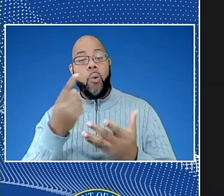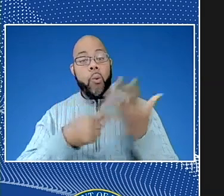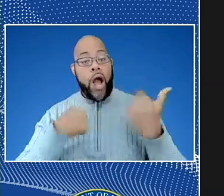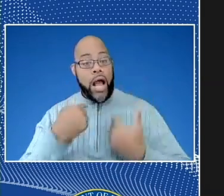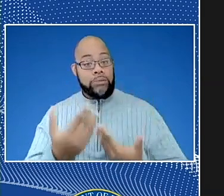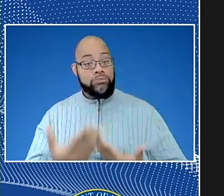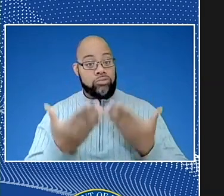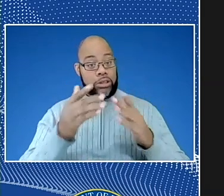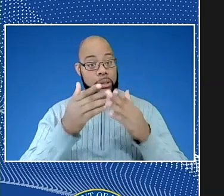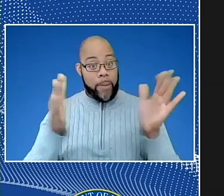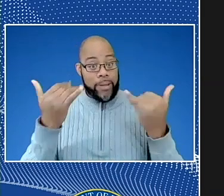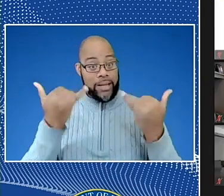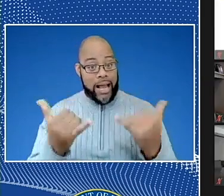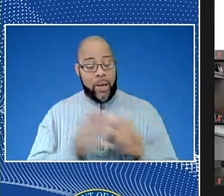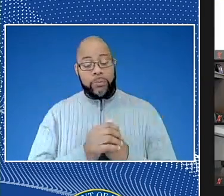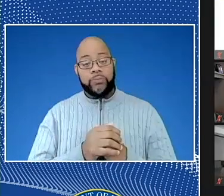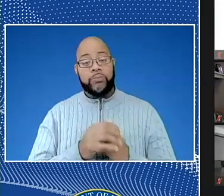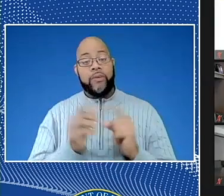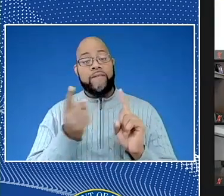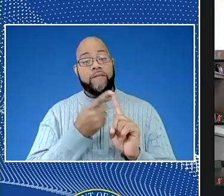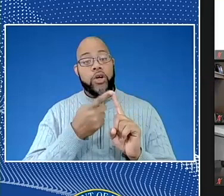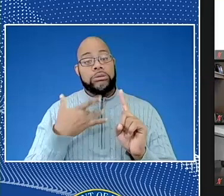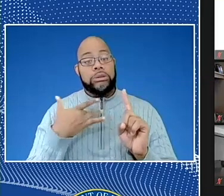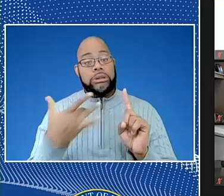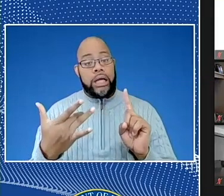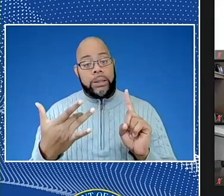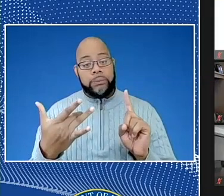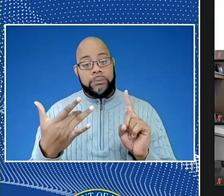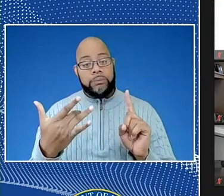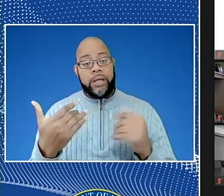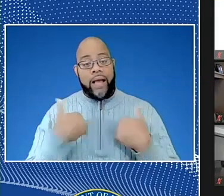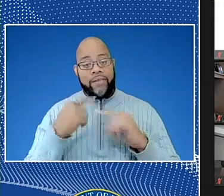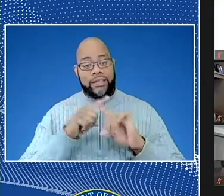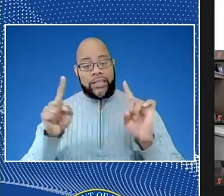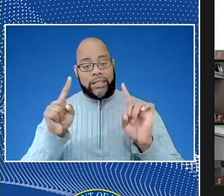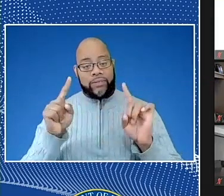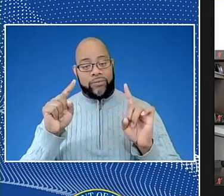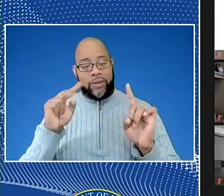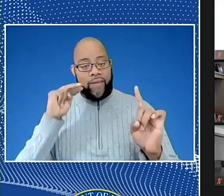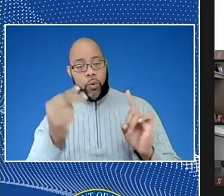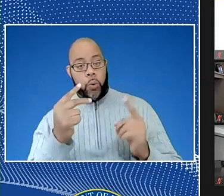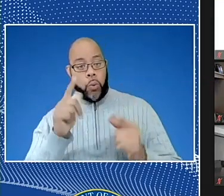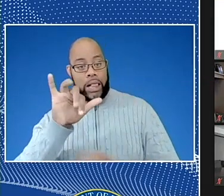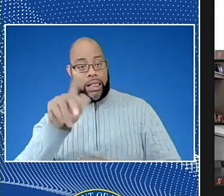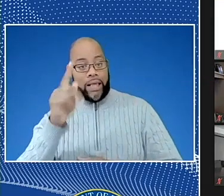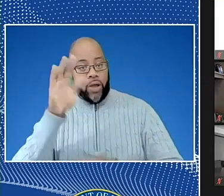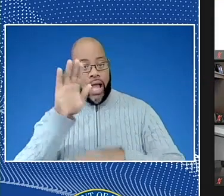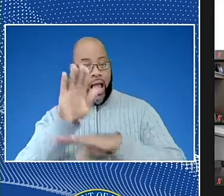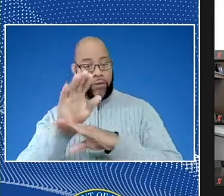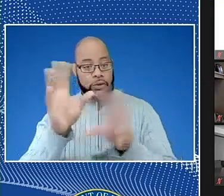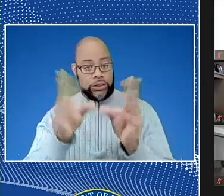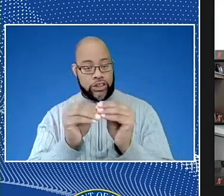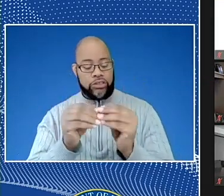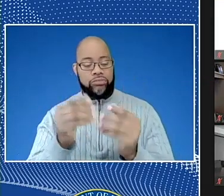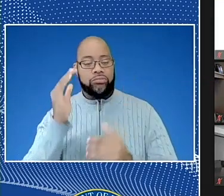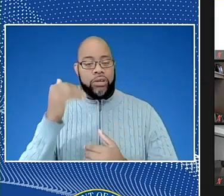at this time is, A, as usual, there is a different viewing link for the afternoon session. So there's a secondary link that